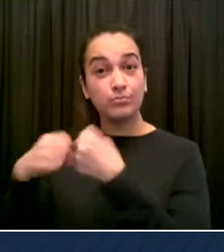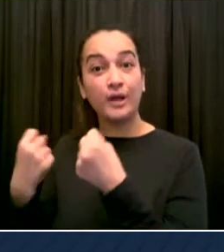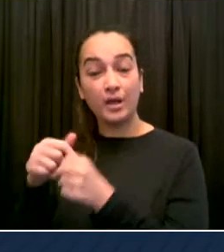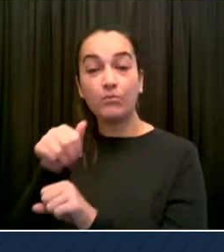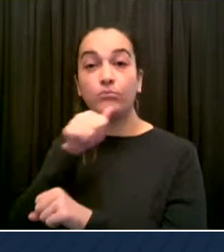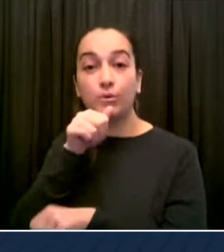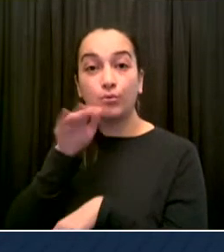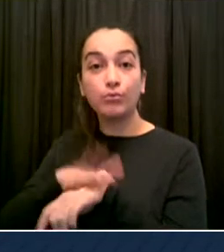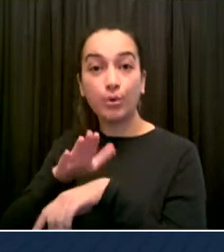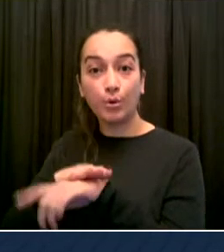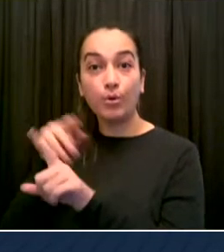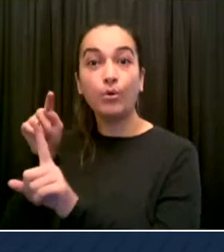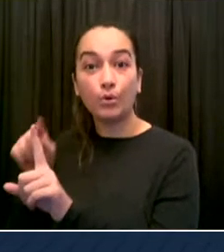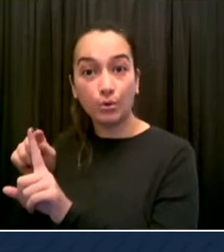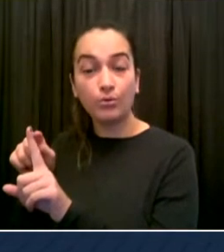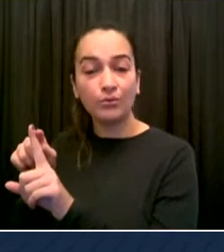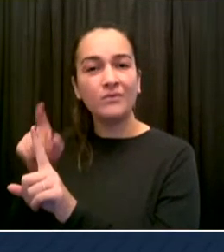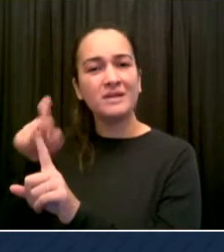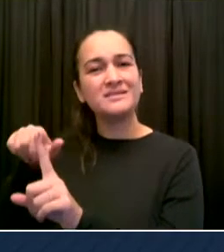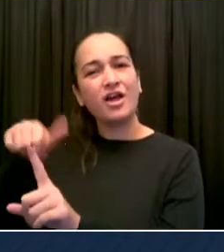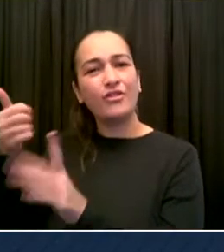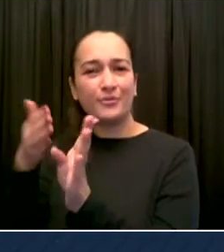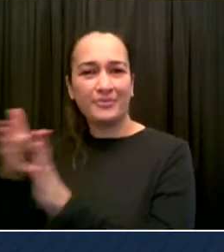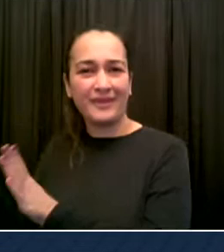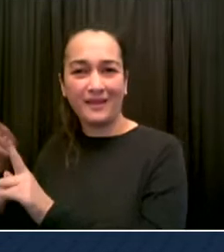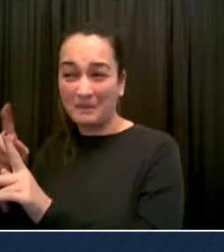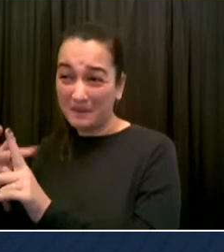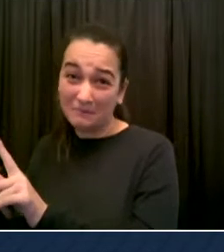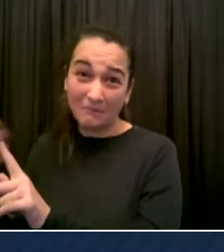WHEN PEOPLE HAVE DONE SERIOUS OFFENSES, TERHE ENEDS TO BE CONSEQUENCES.